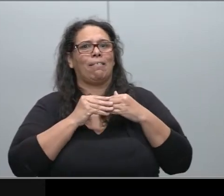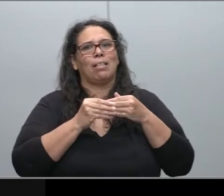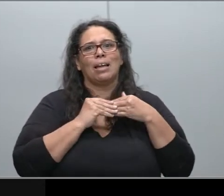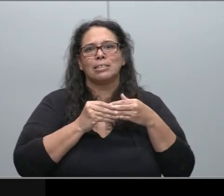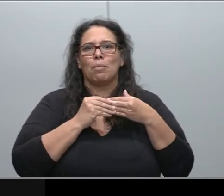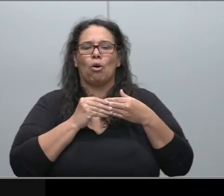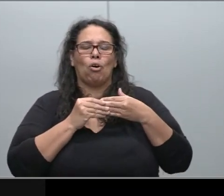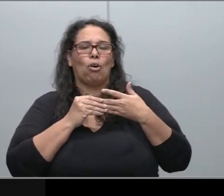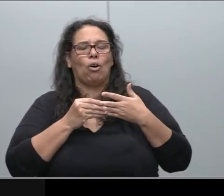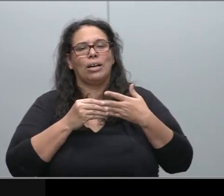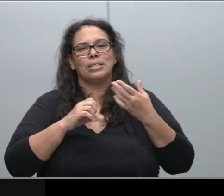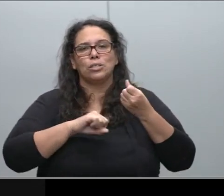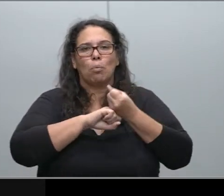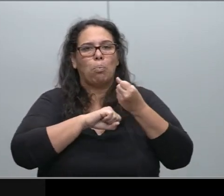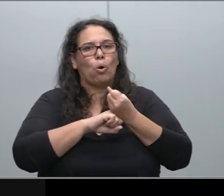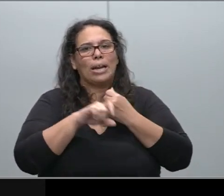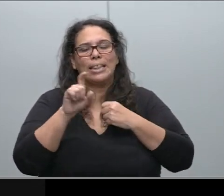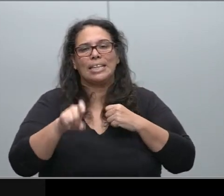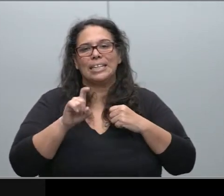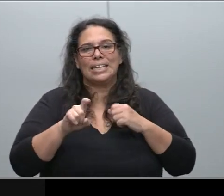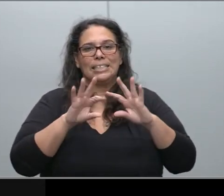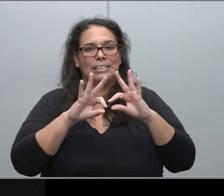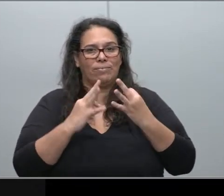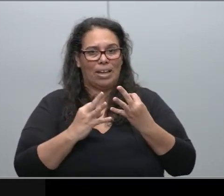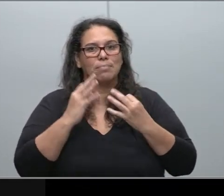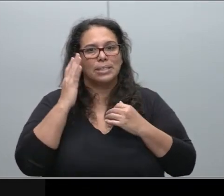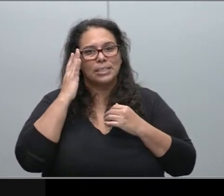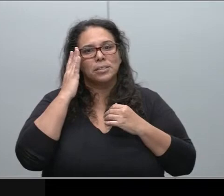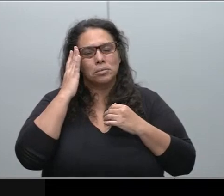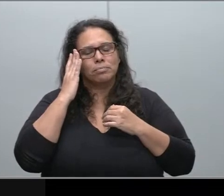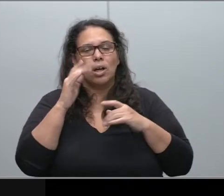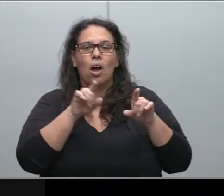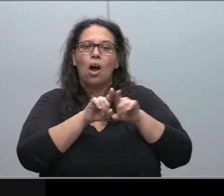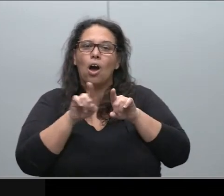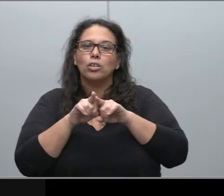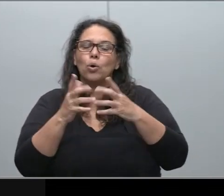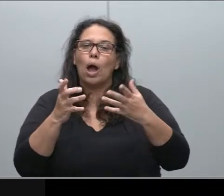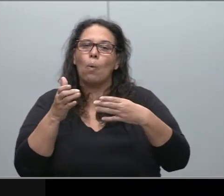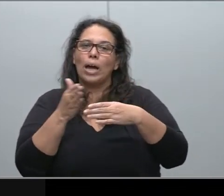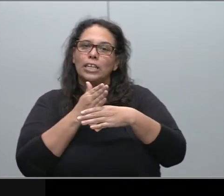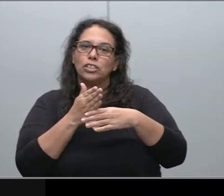to view the highest rated thoughts per question. And we'll discuss them further as needed.